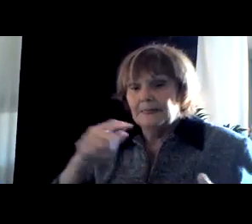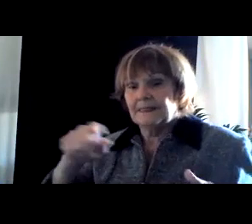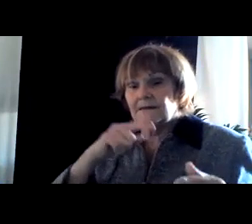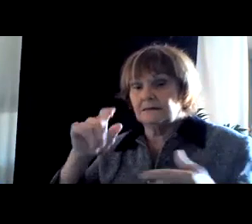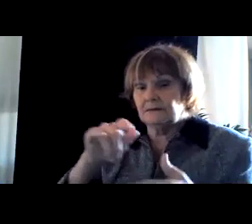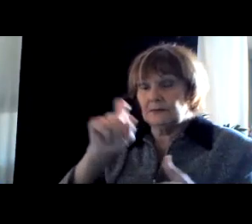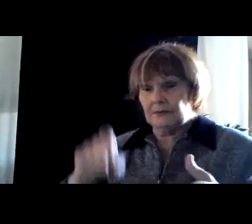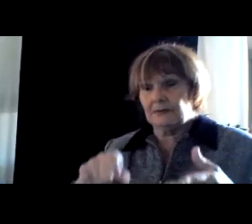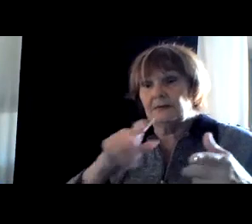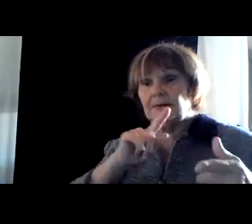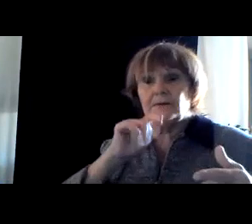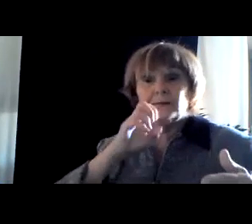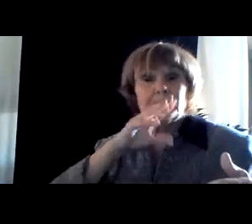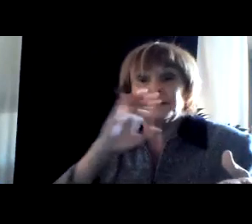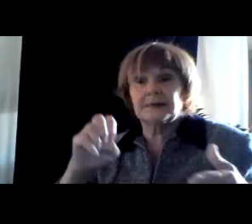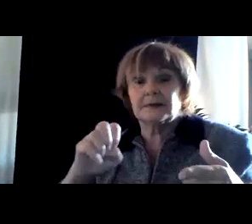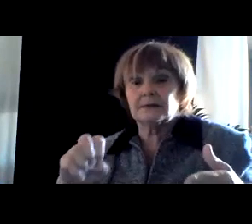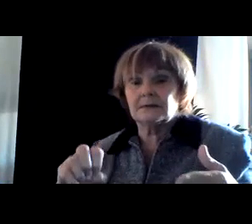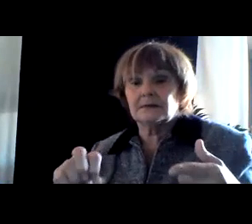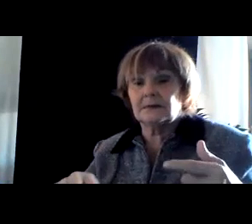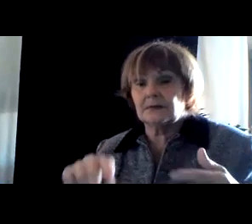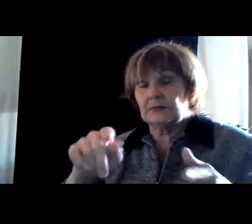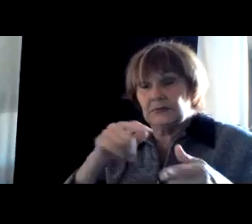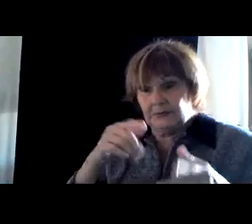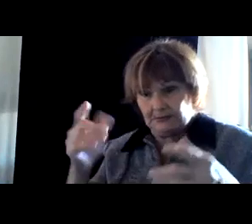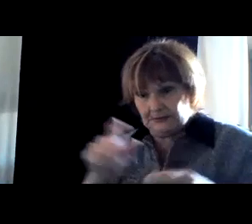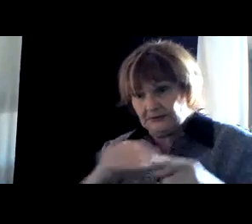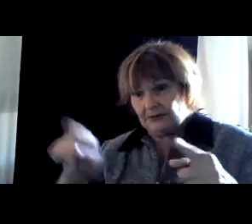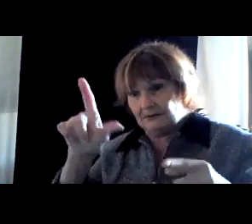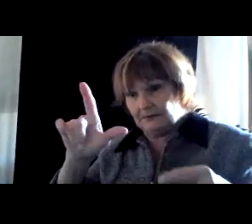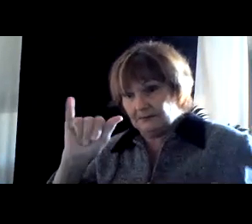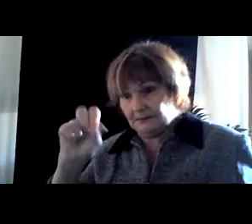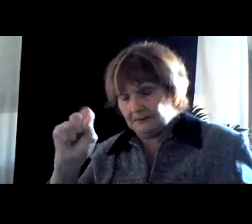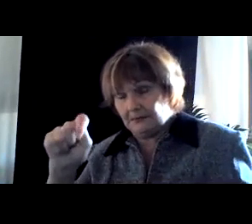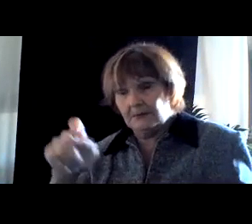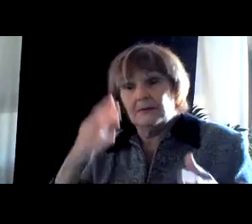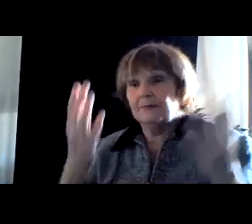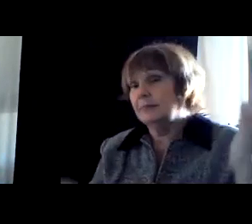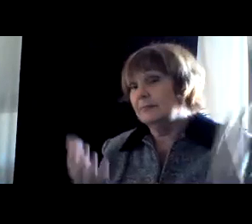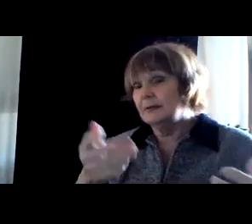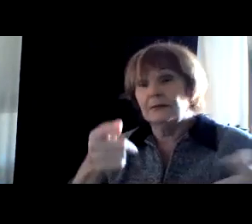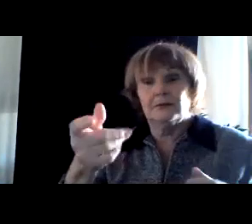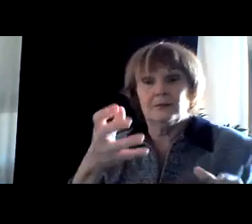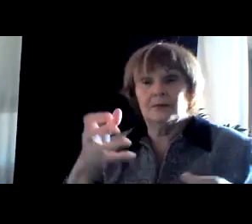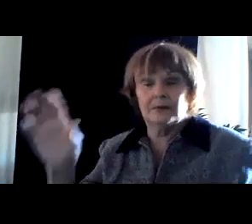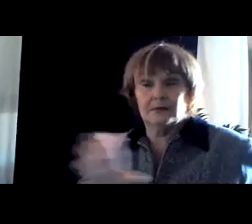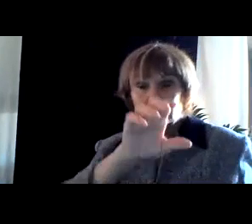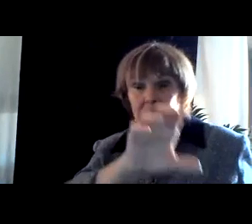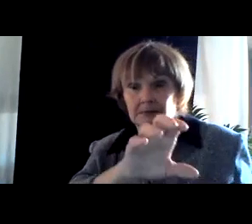is shelter access checklist. So we might wanna go beyond that now and start having conversations around quiet rooms